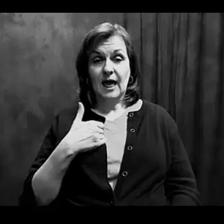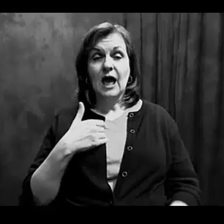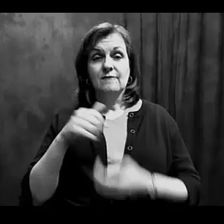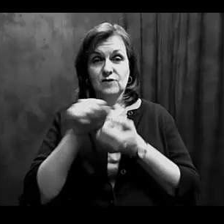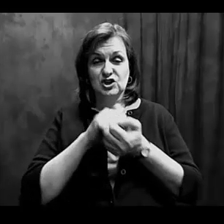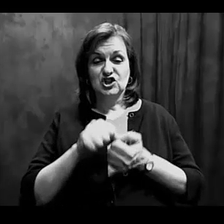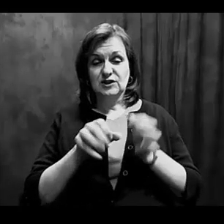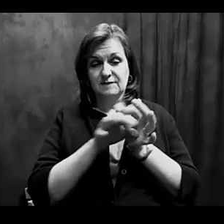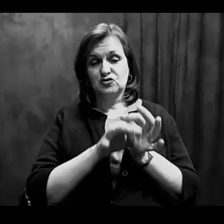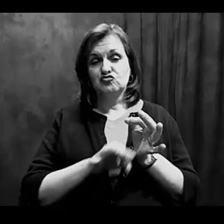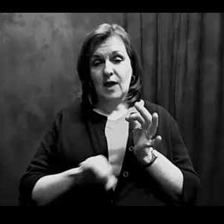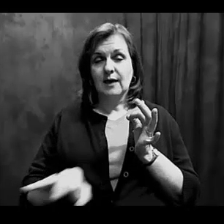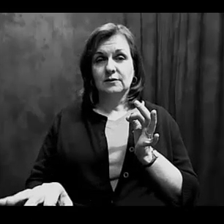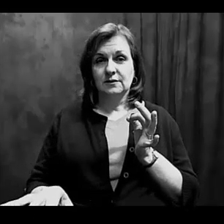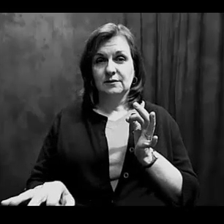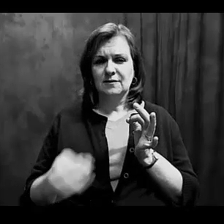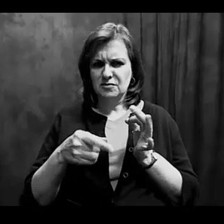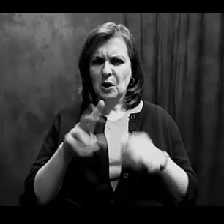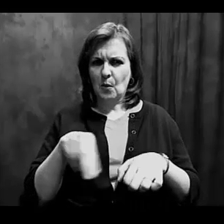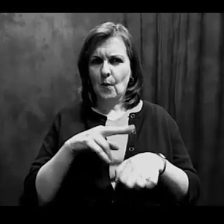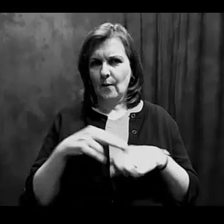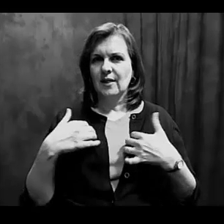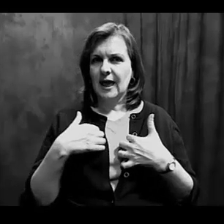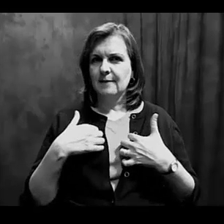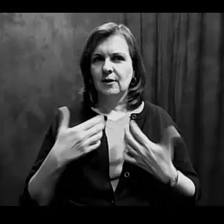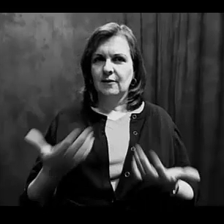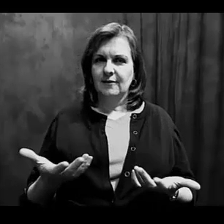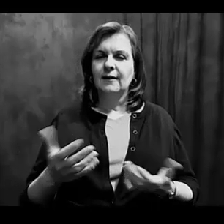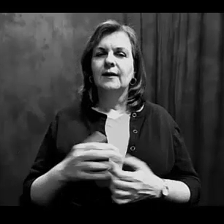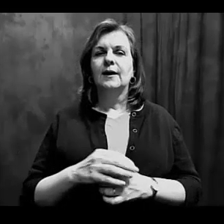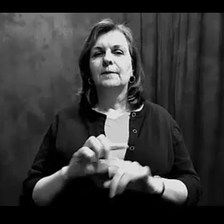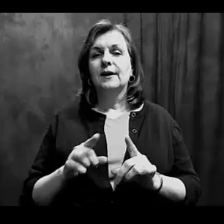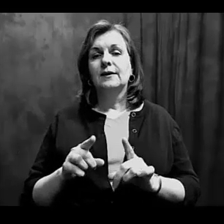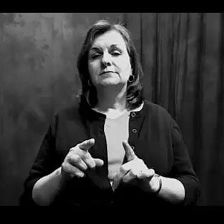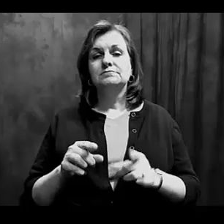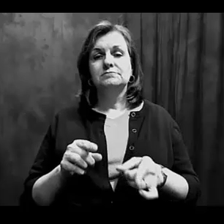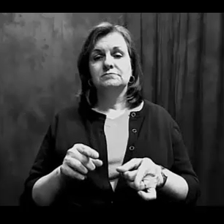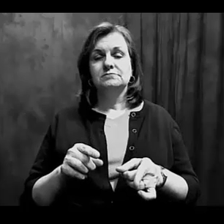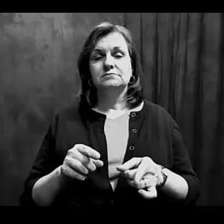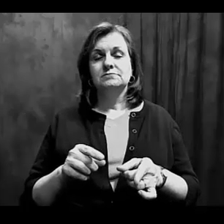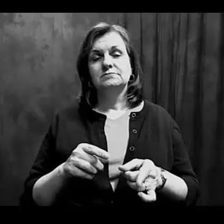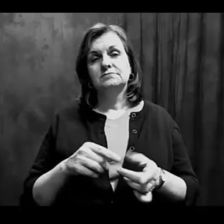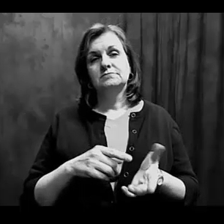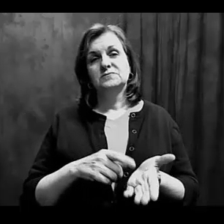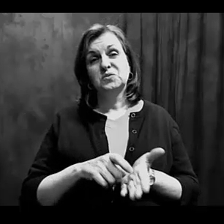they do have a digestive tract, they are a normal animal OK - but they are starting to